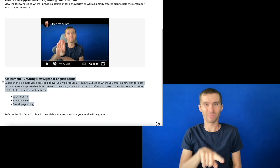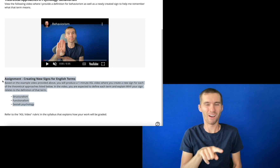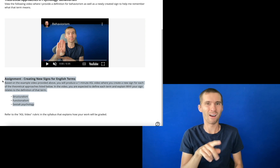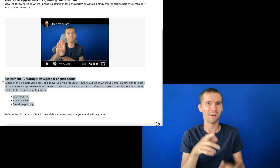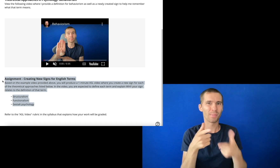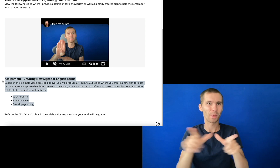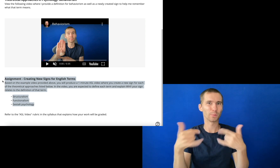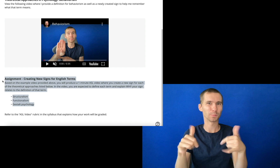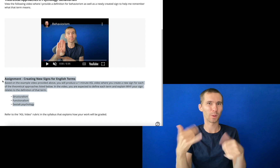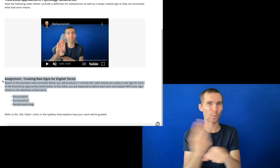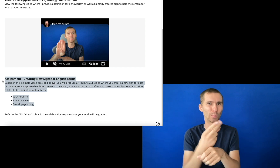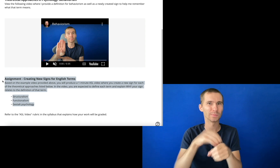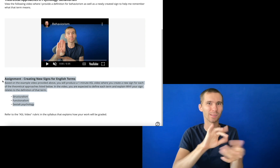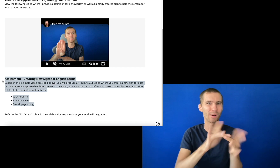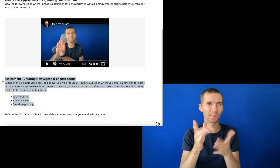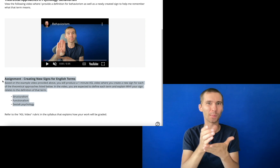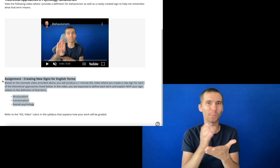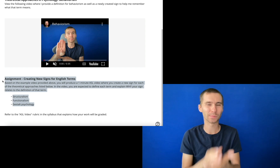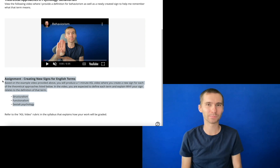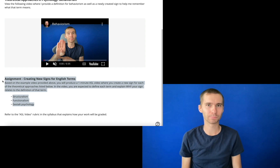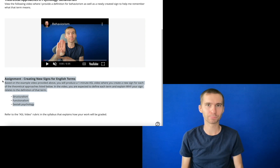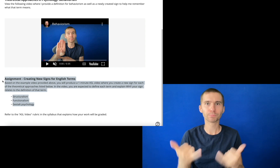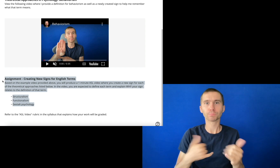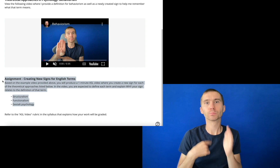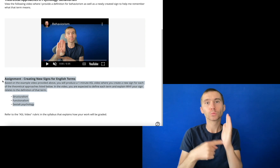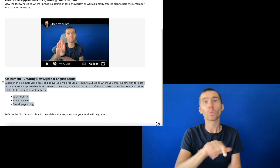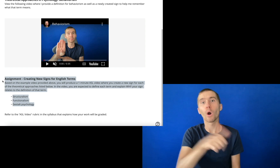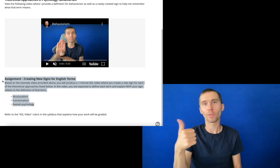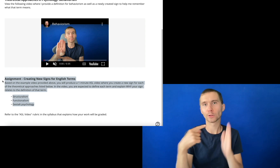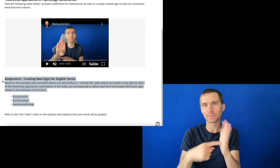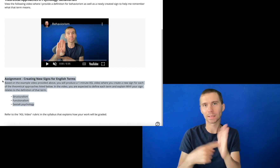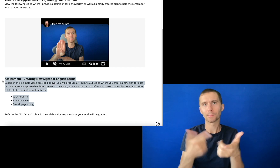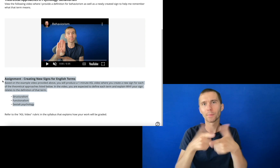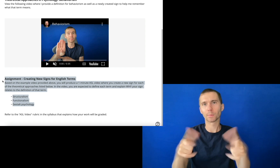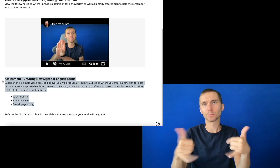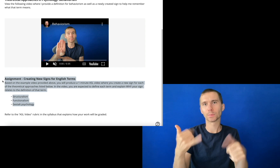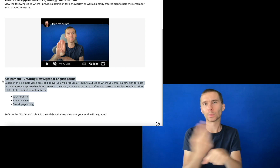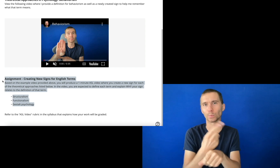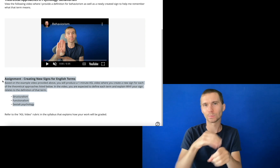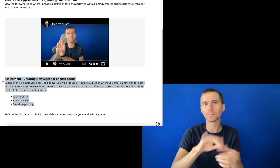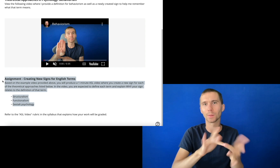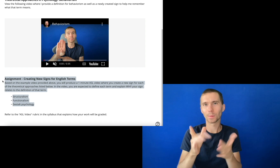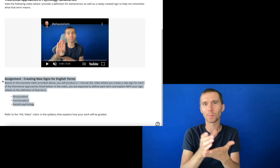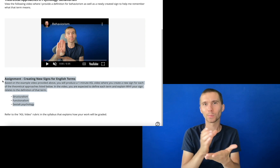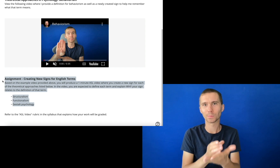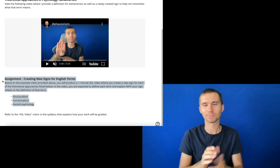That is an example of how language play can be used in an online course. Now, I'm going to show you another example of an online course that uses language play.